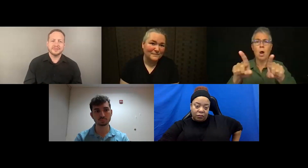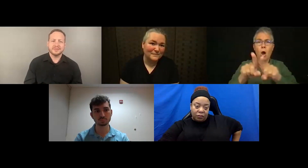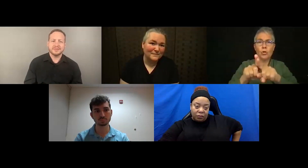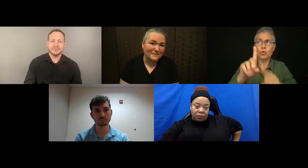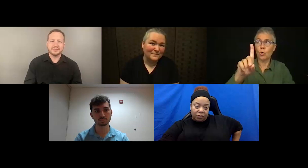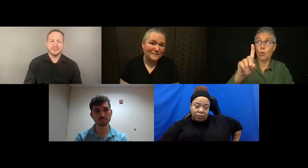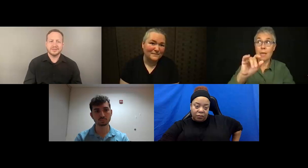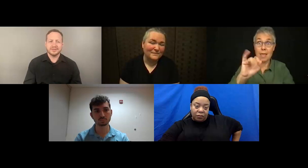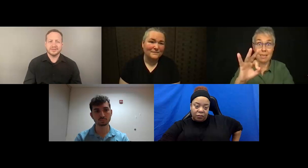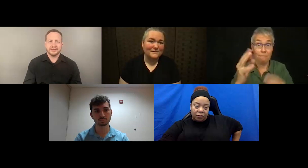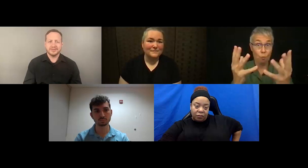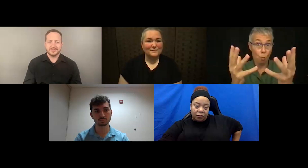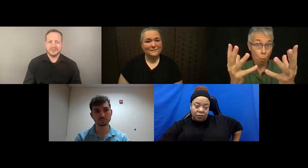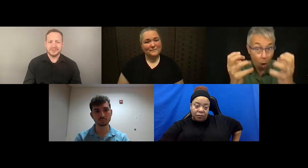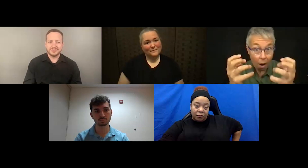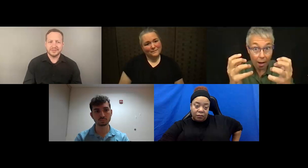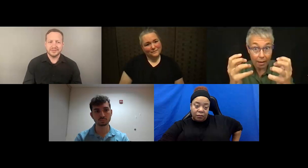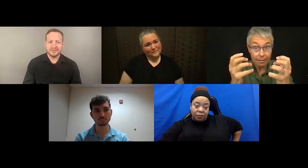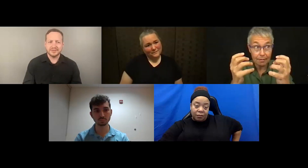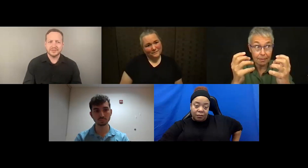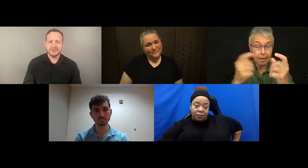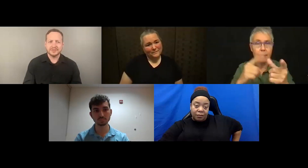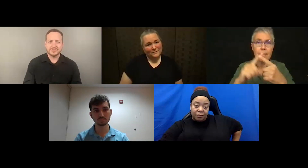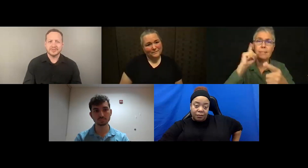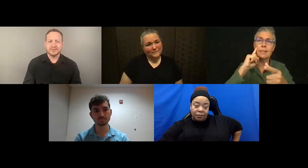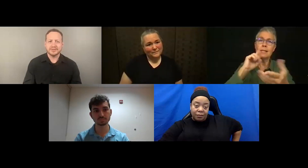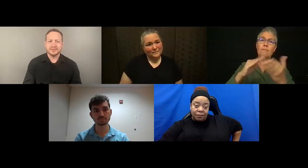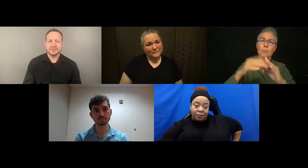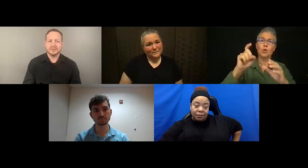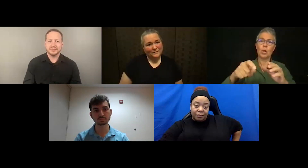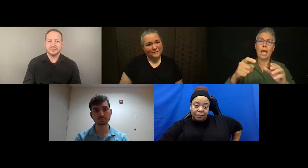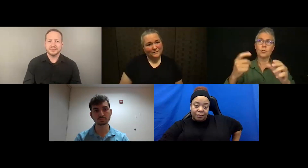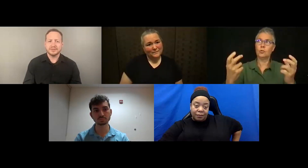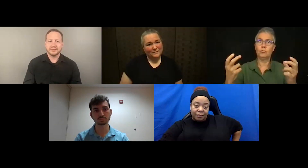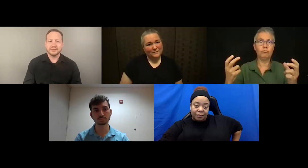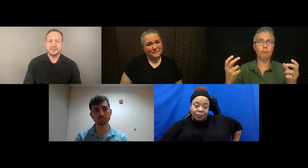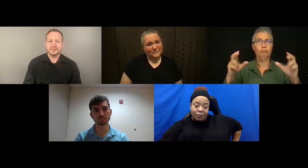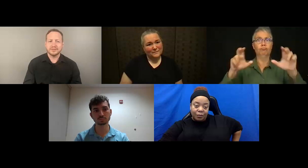What we want to prevent? How we want this to develop? IF we decide that we do want it, then the Deaf Community